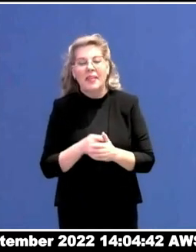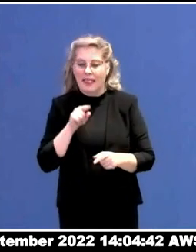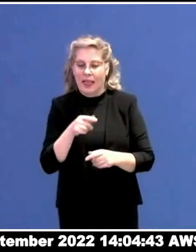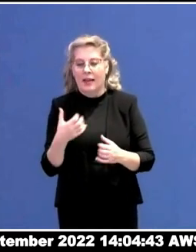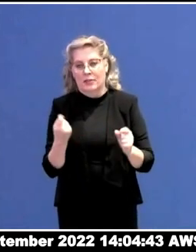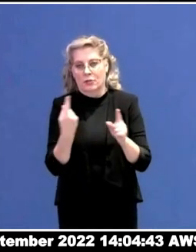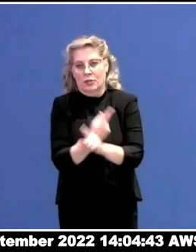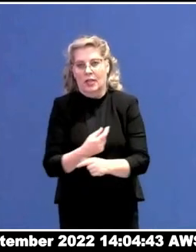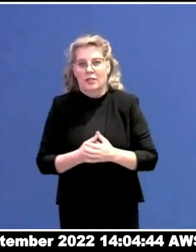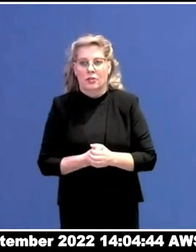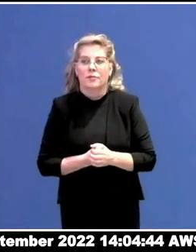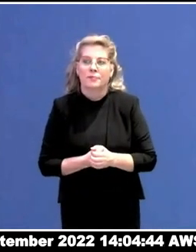for the Federal Government to get involved.